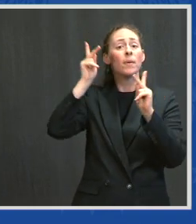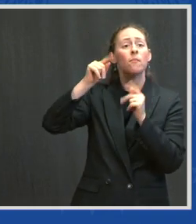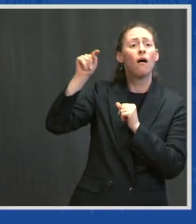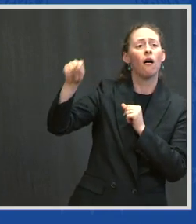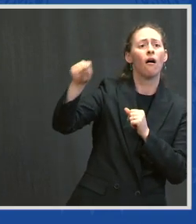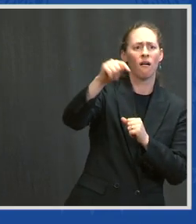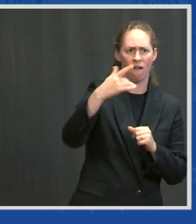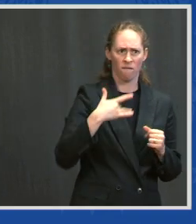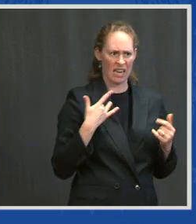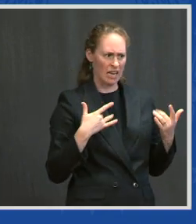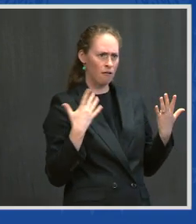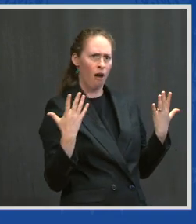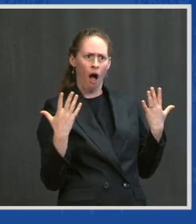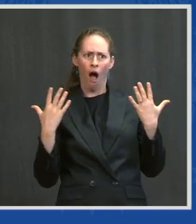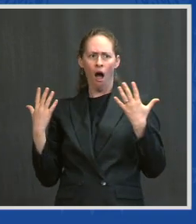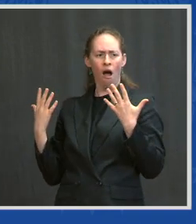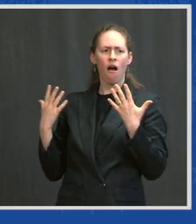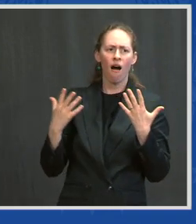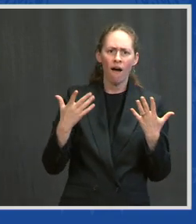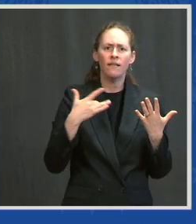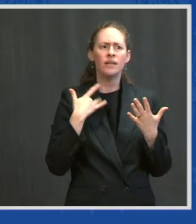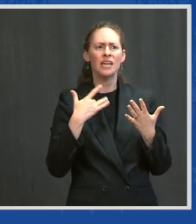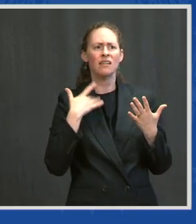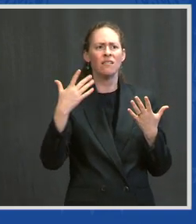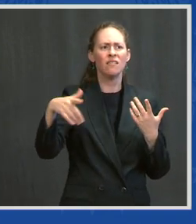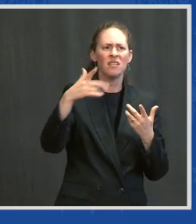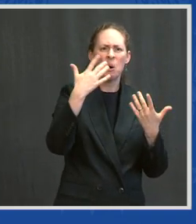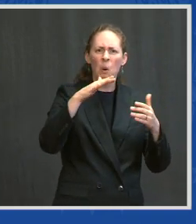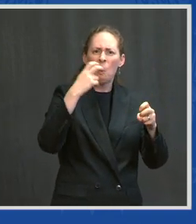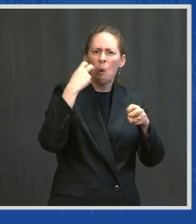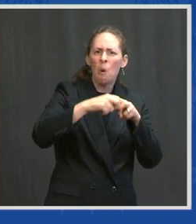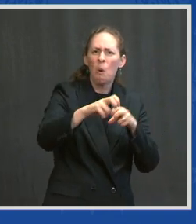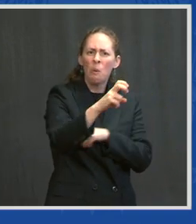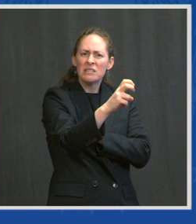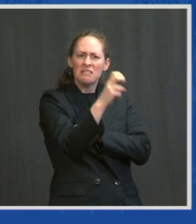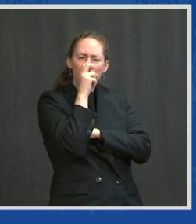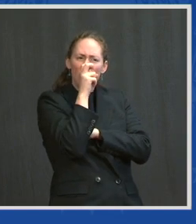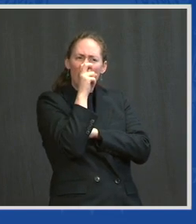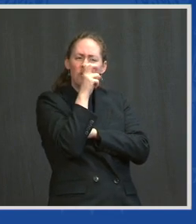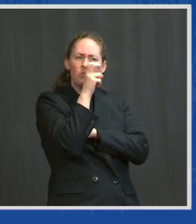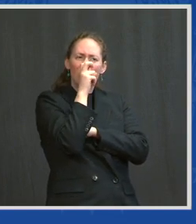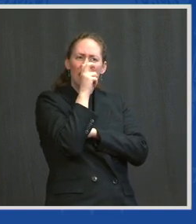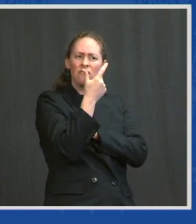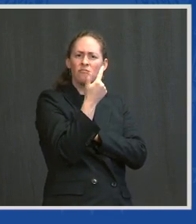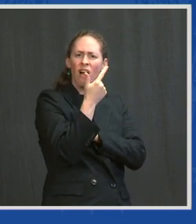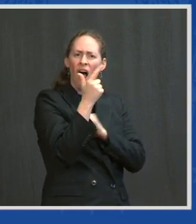still have the highest rates of gun violence, as was pointed out by the group we had today in our roundtable.